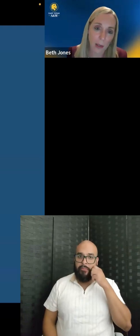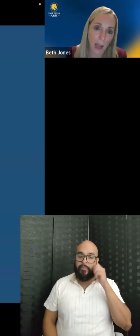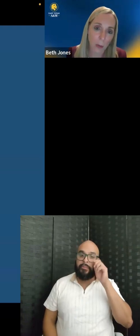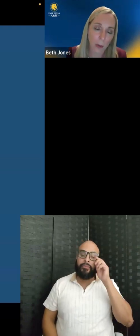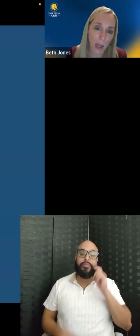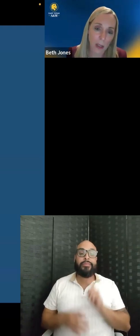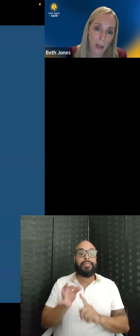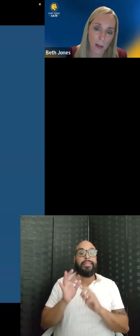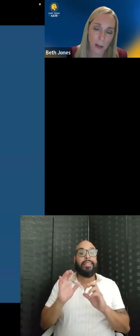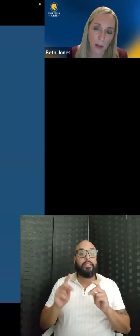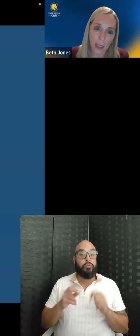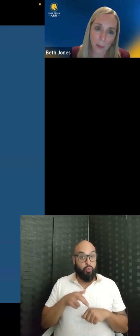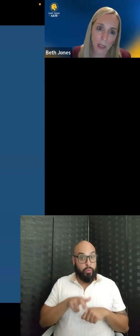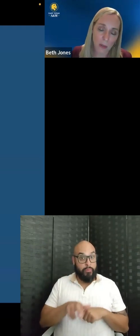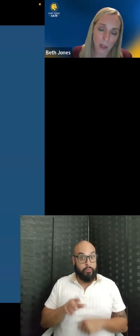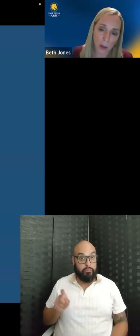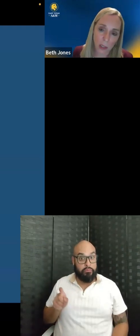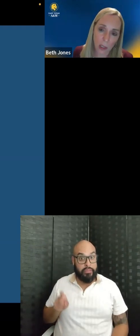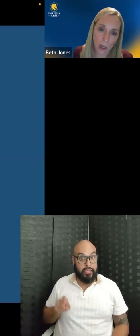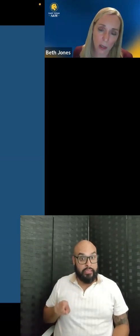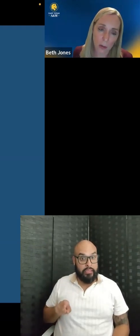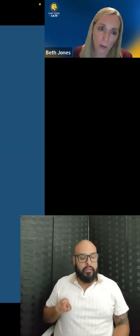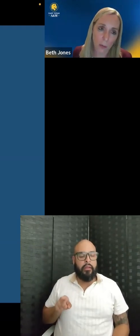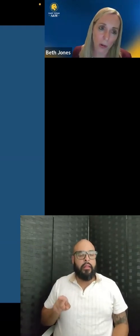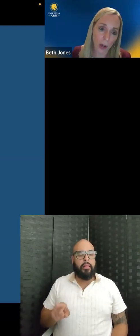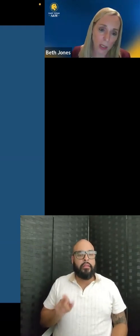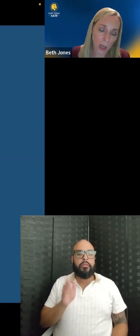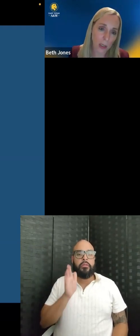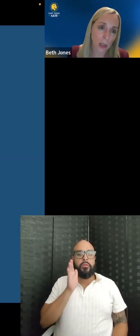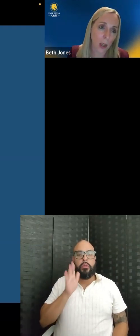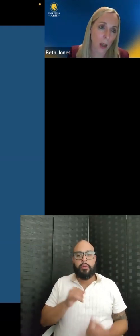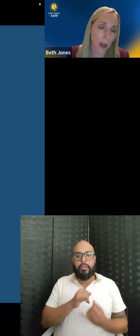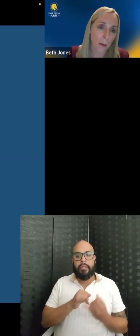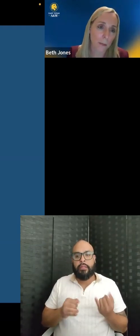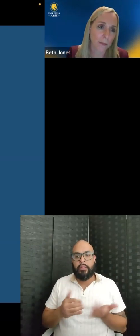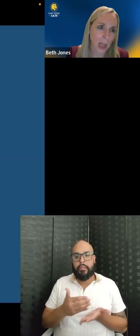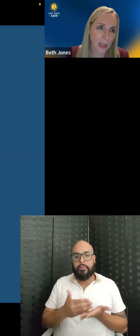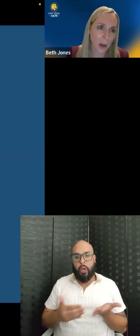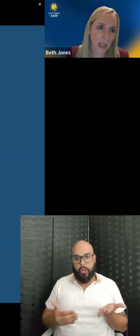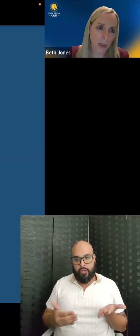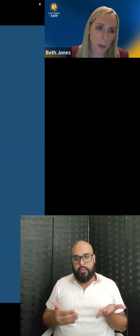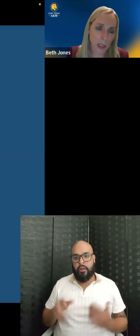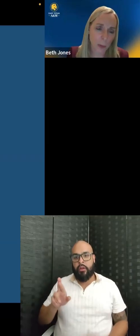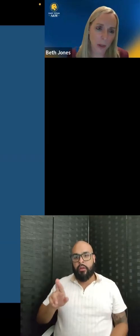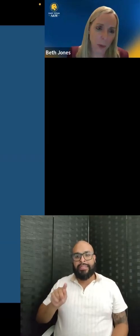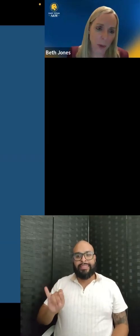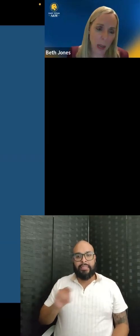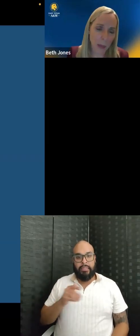And that would be kind of the last piece of this RTI process. And so I think everybody's familiar with that.